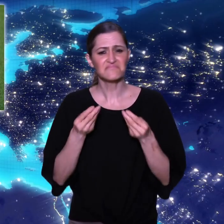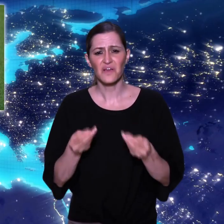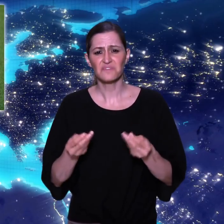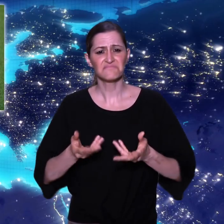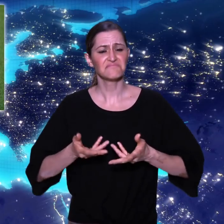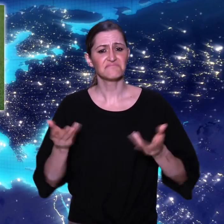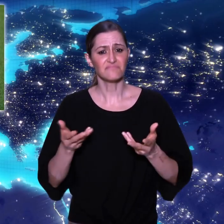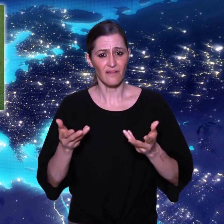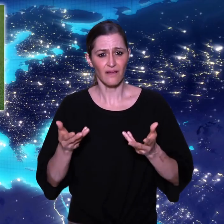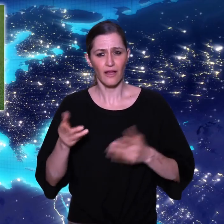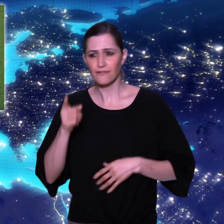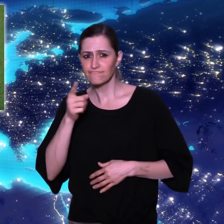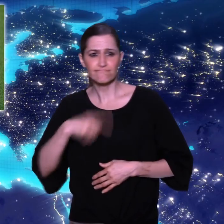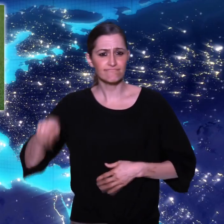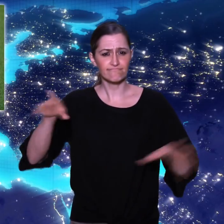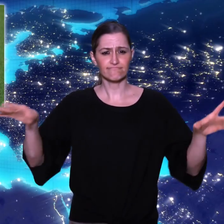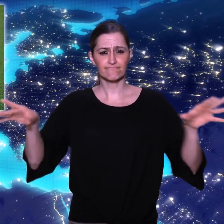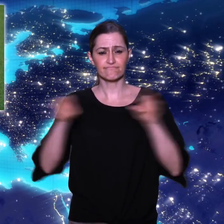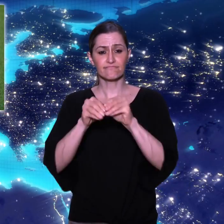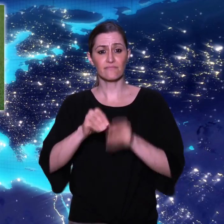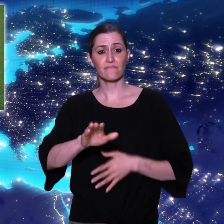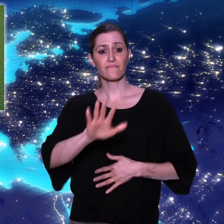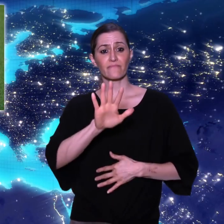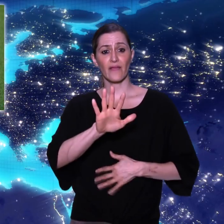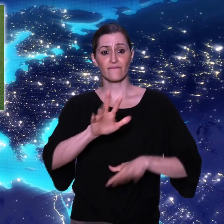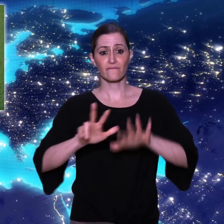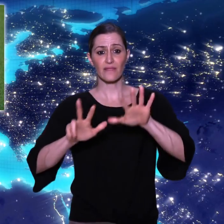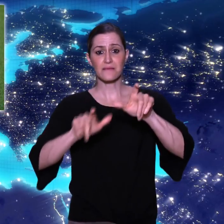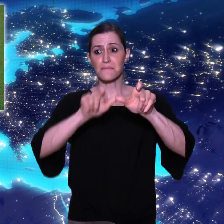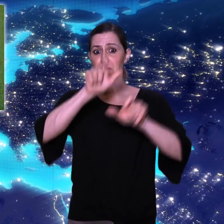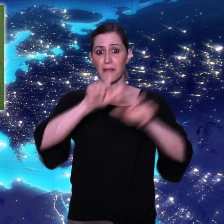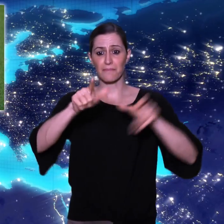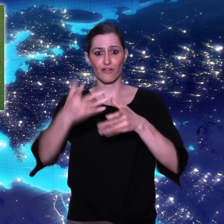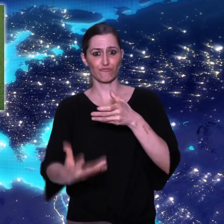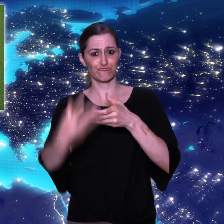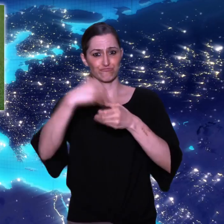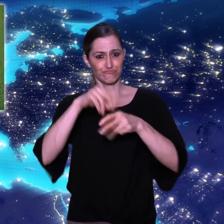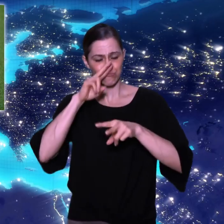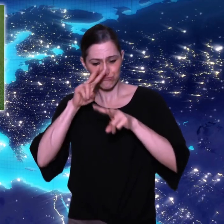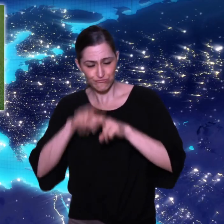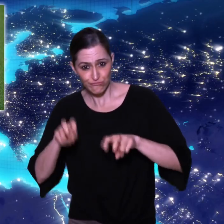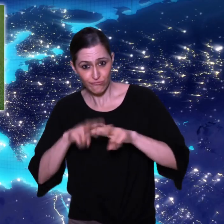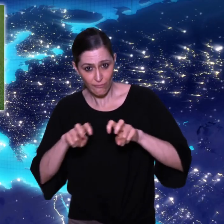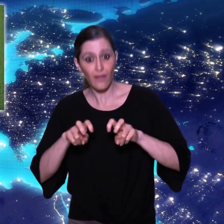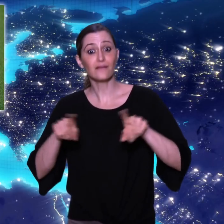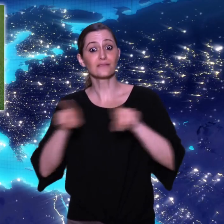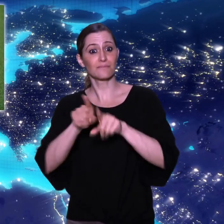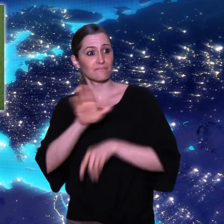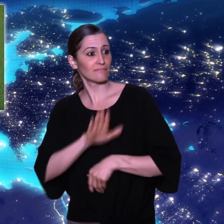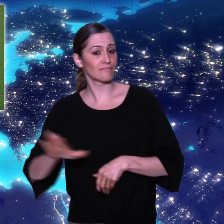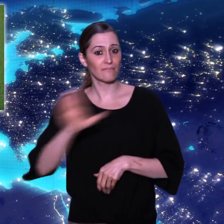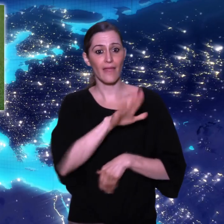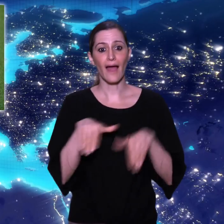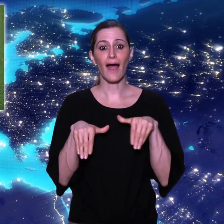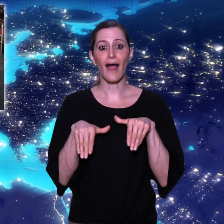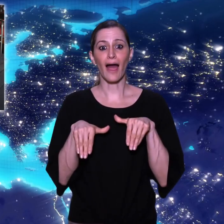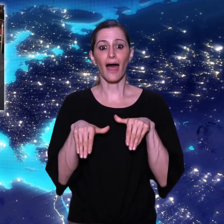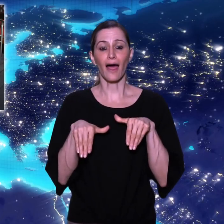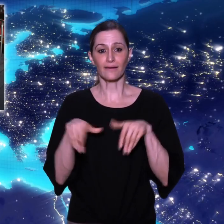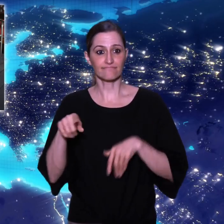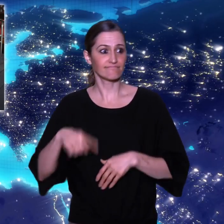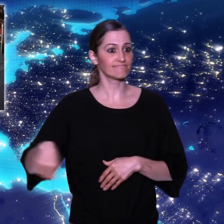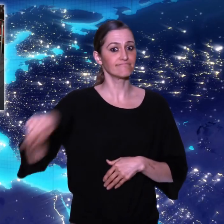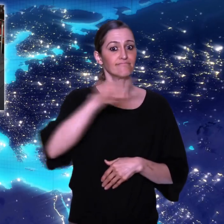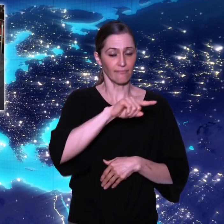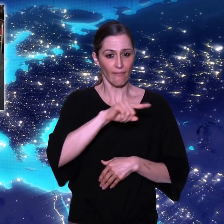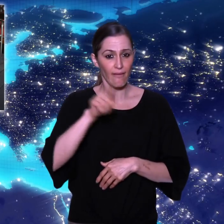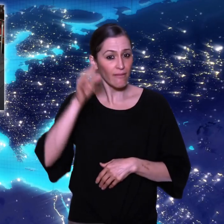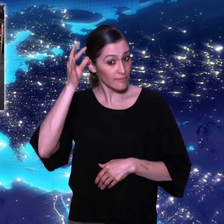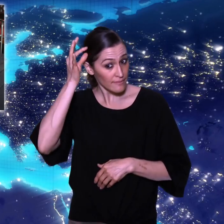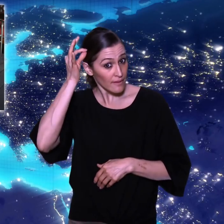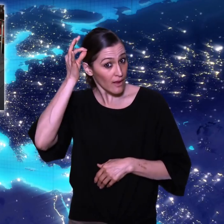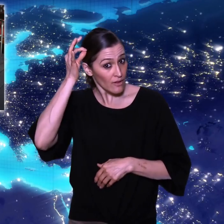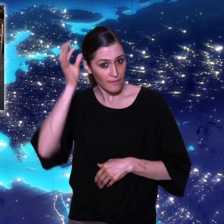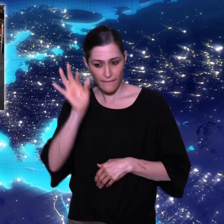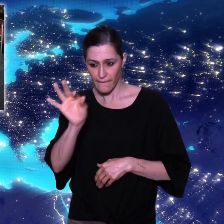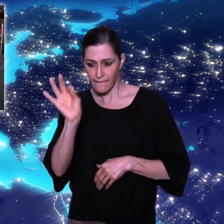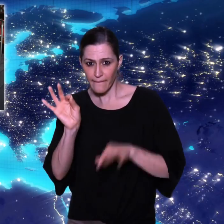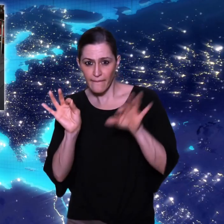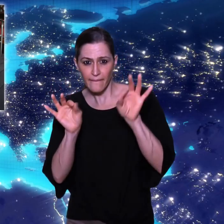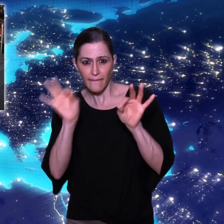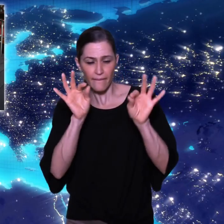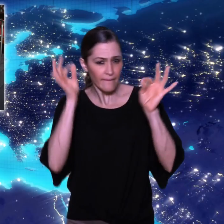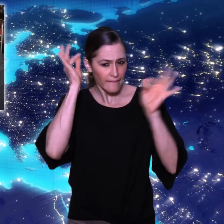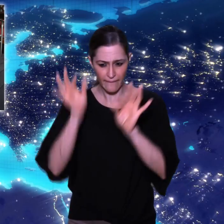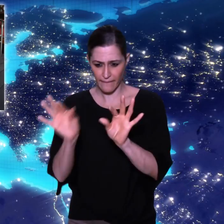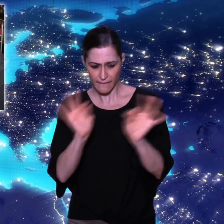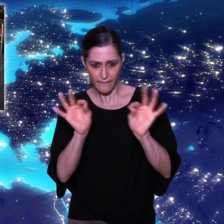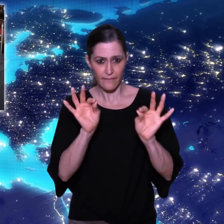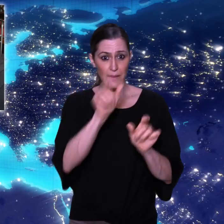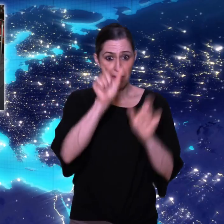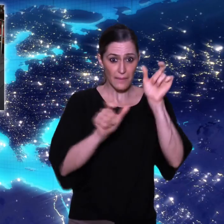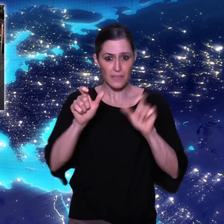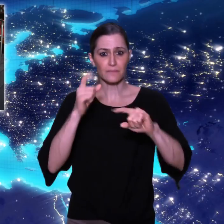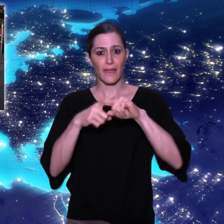Hair samples were collected from 58 participants and